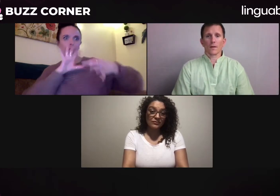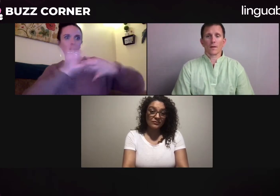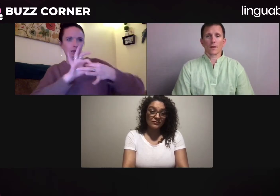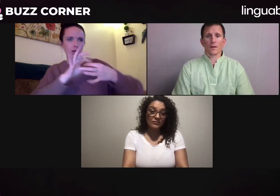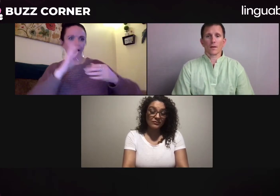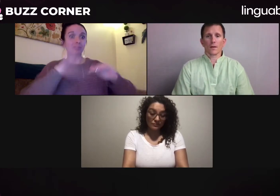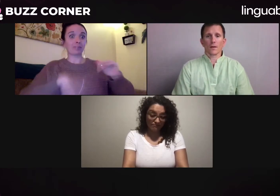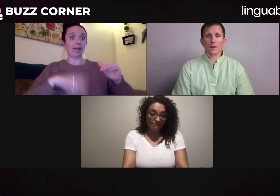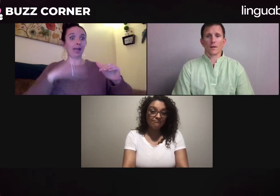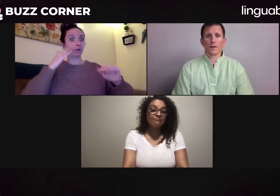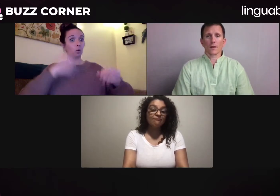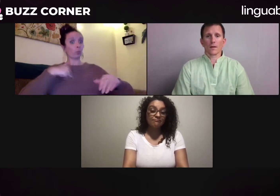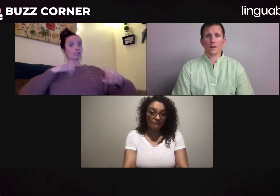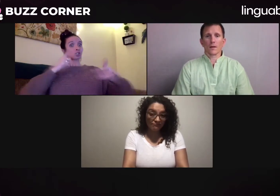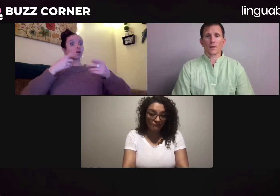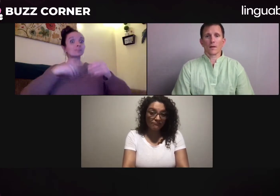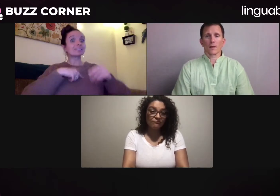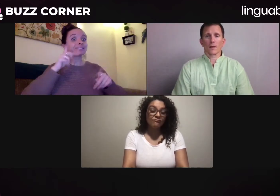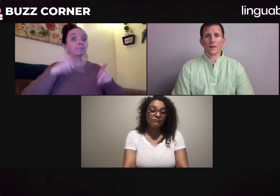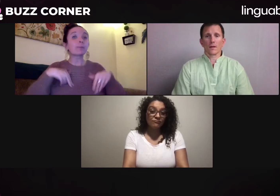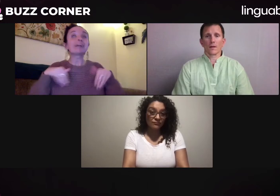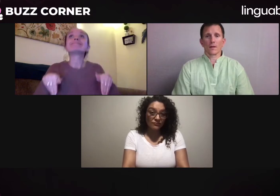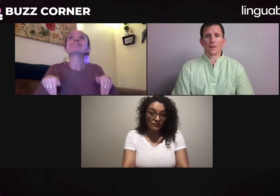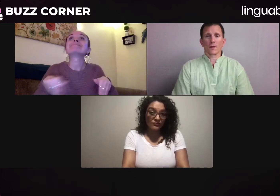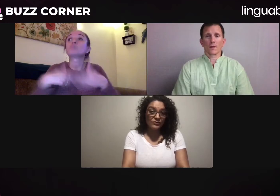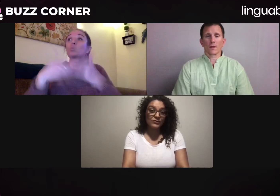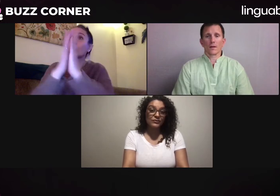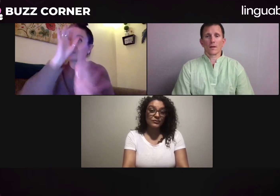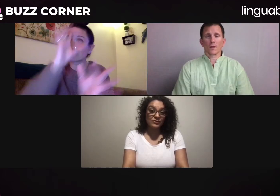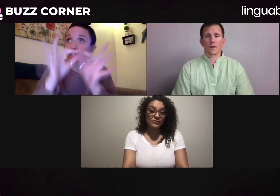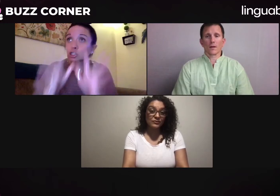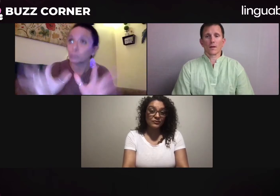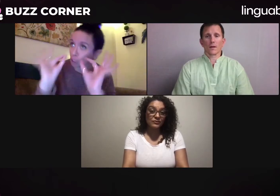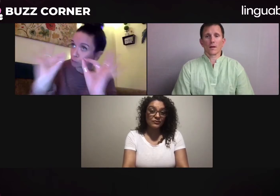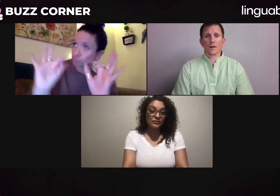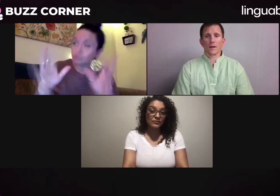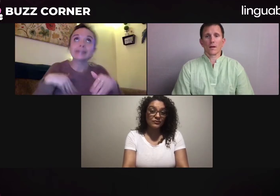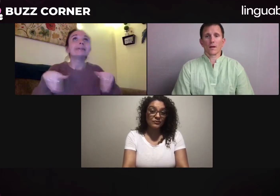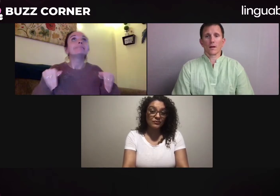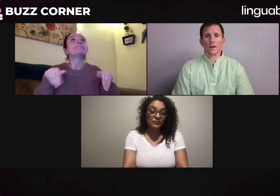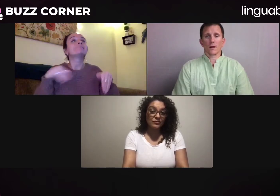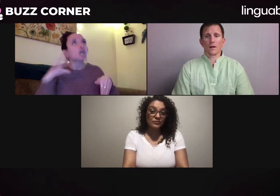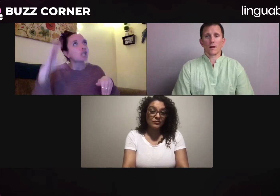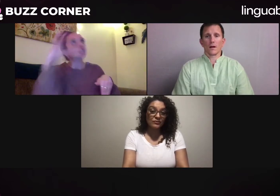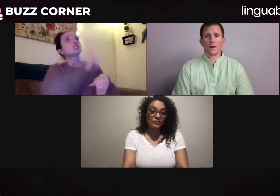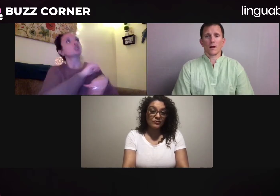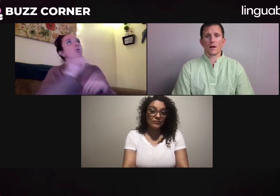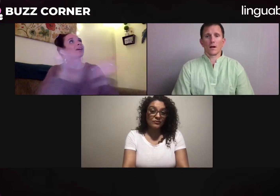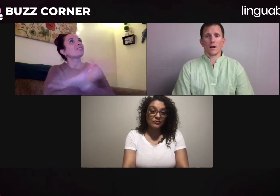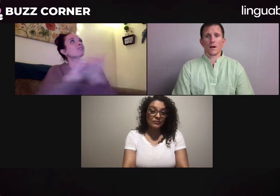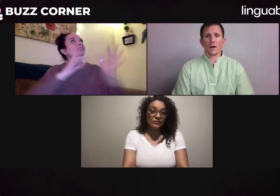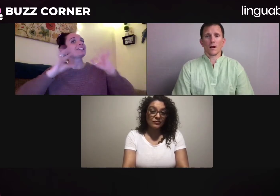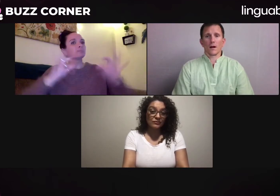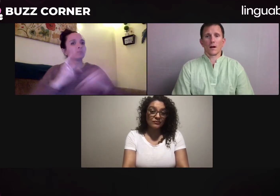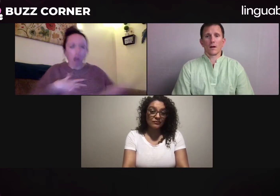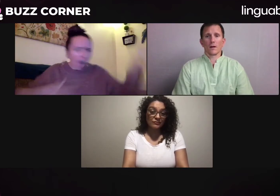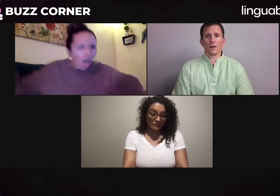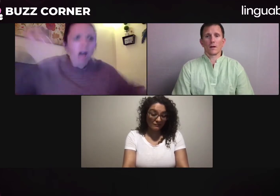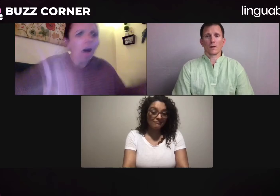with the agency so they can then influence those folks. And instead of waiting and back for the interpreting request process